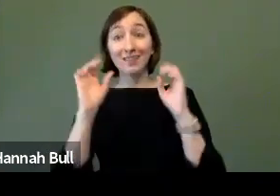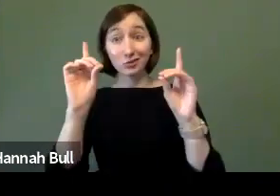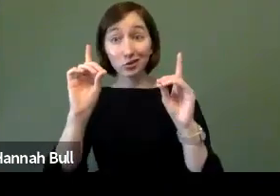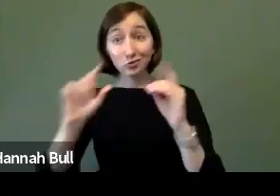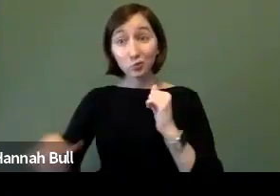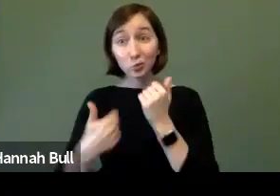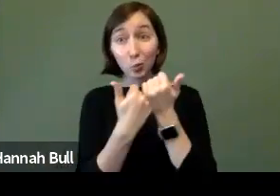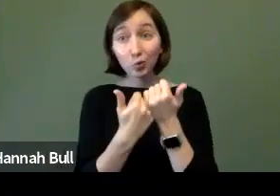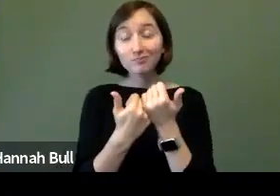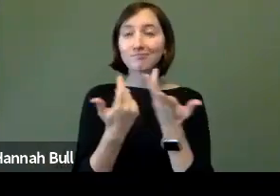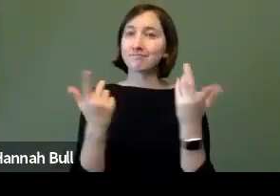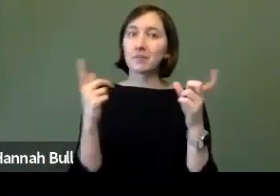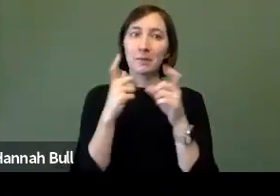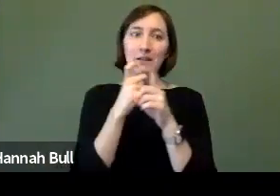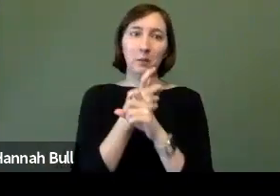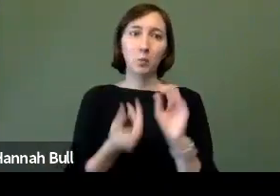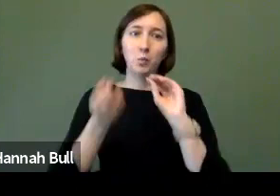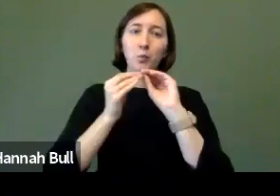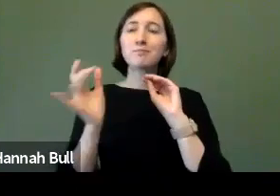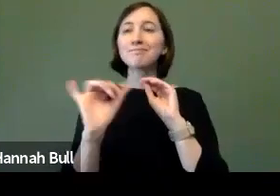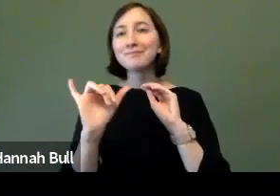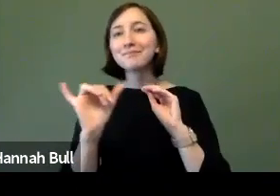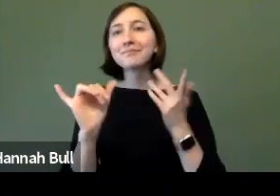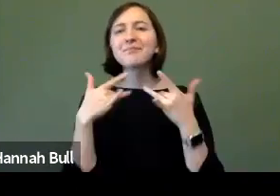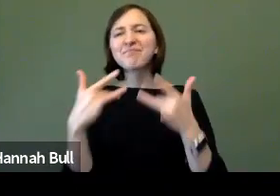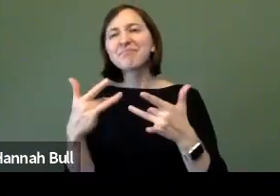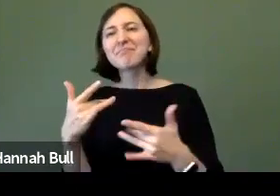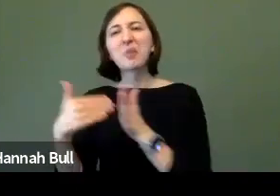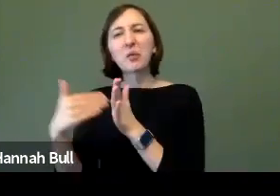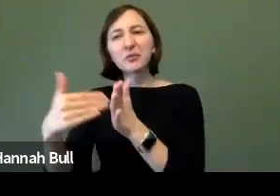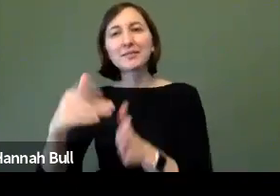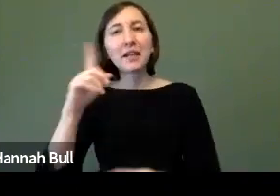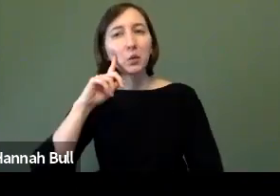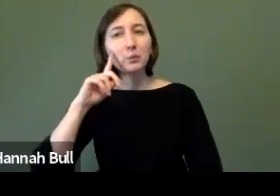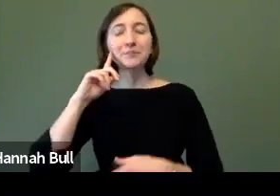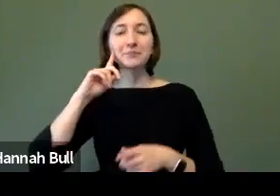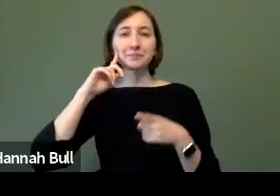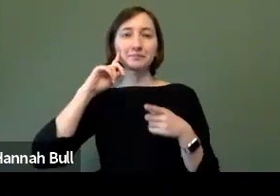We hear about this a whole lot. It is very difficult sometimes to have the educational